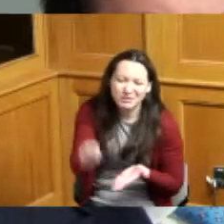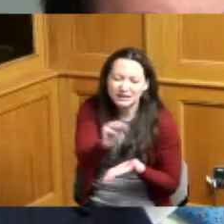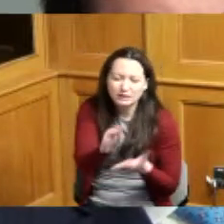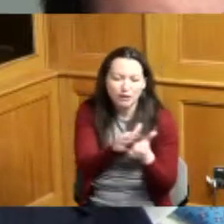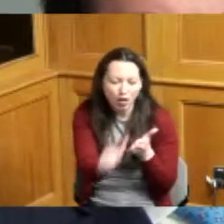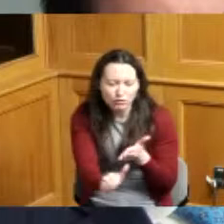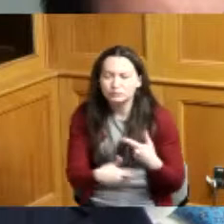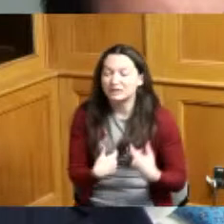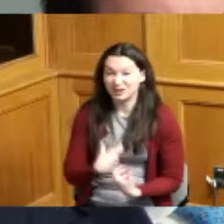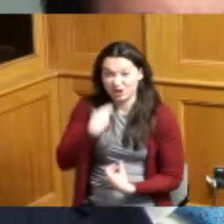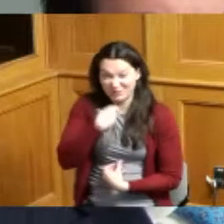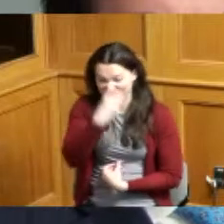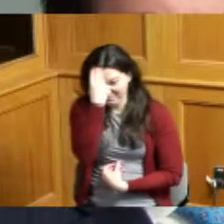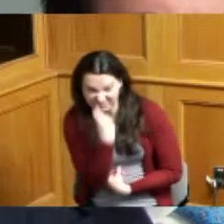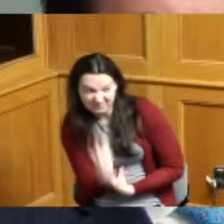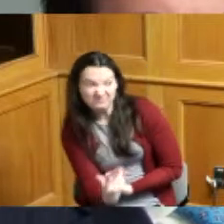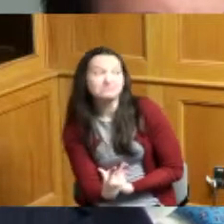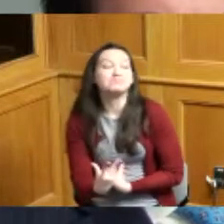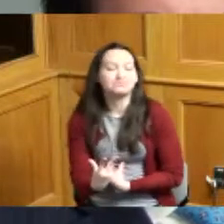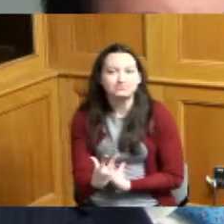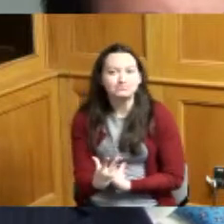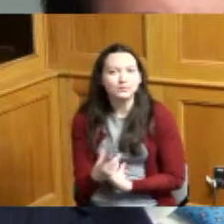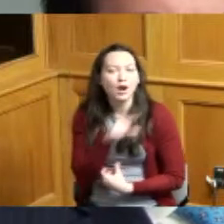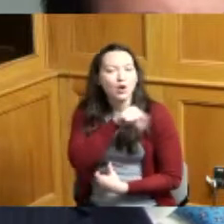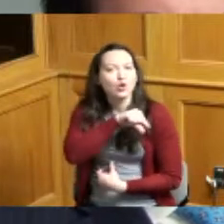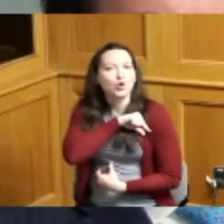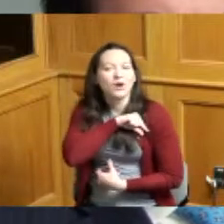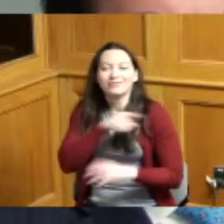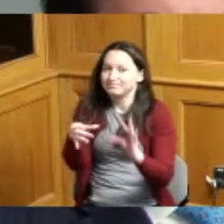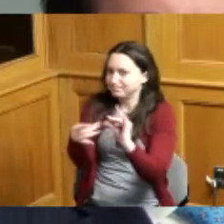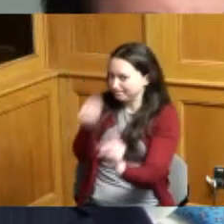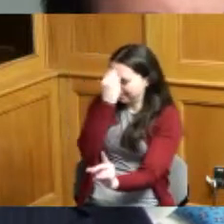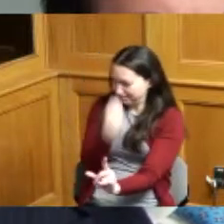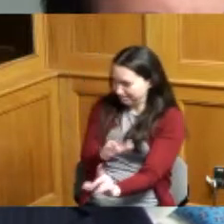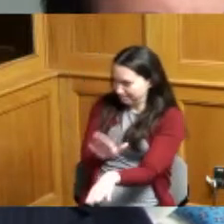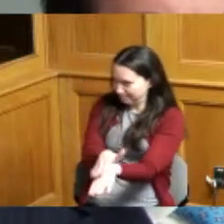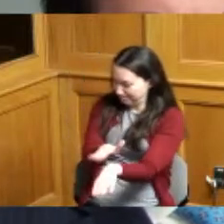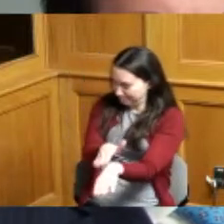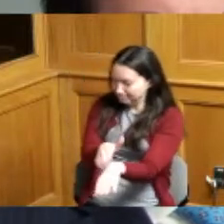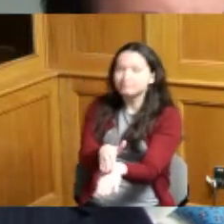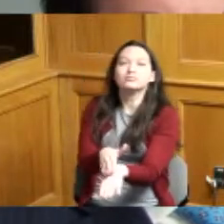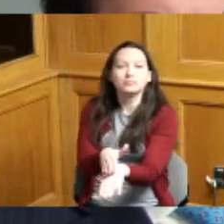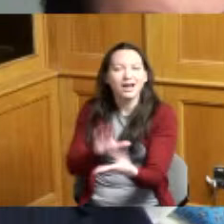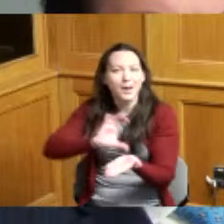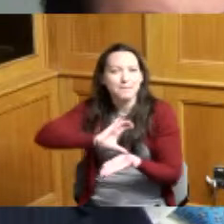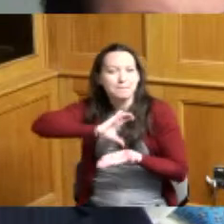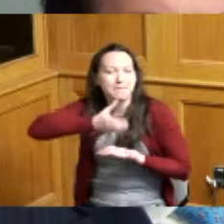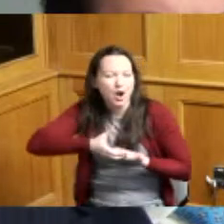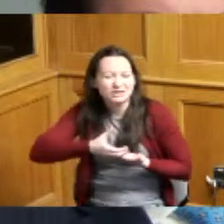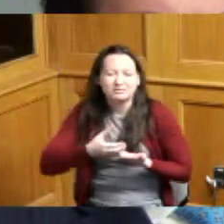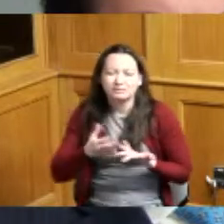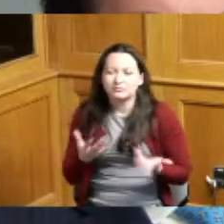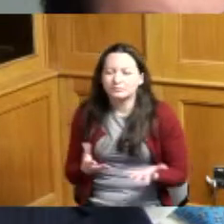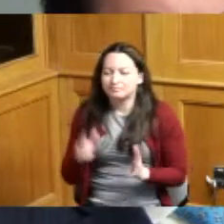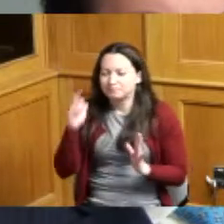I did just want to um qualify that comment uh and that and that amount with the acknowledgement that